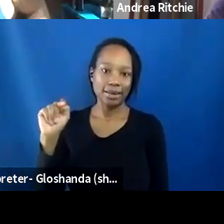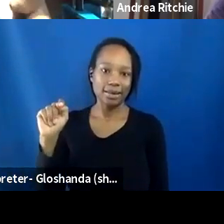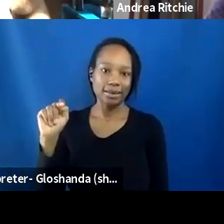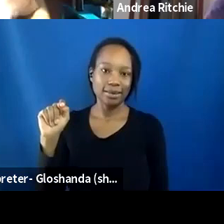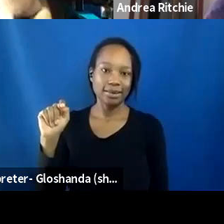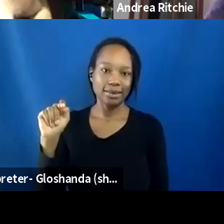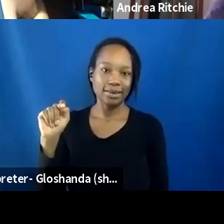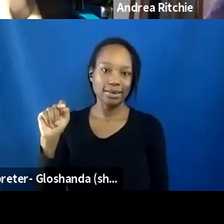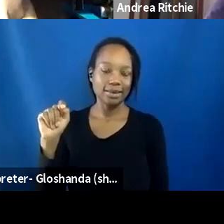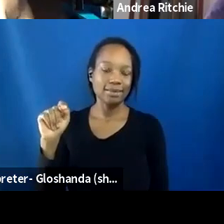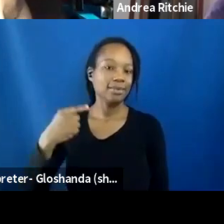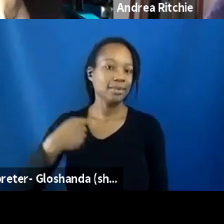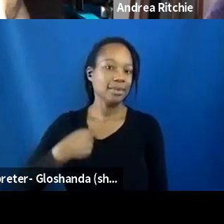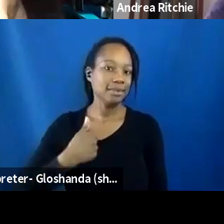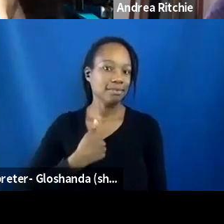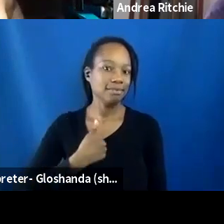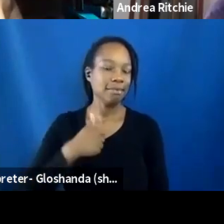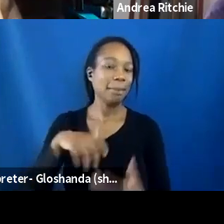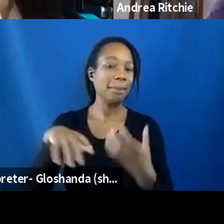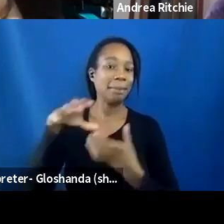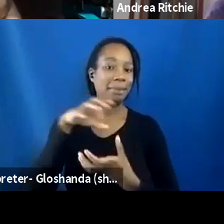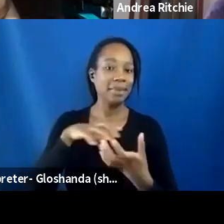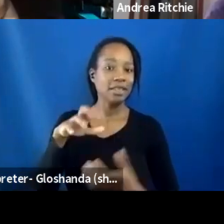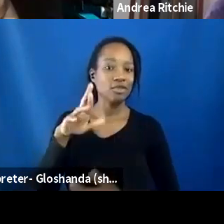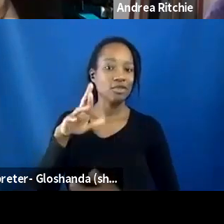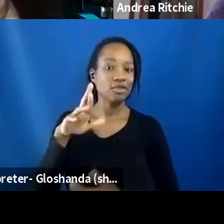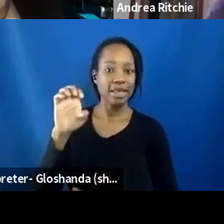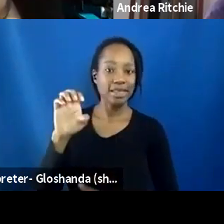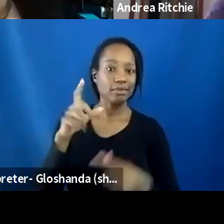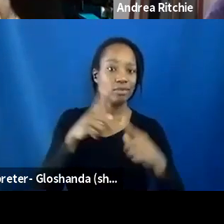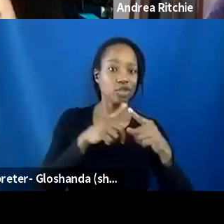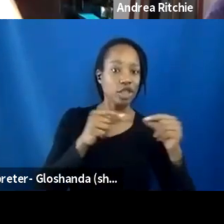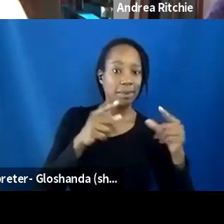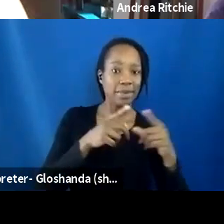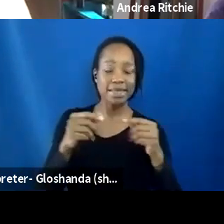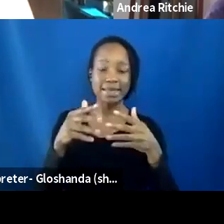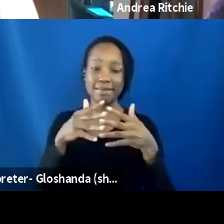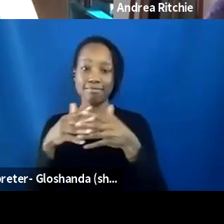I am a mixed race, Japanese American, transmasculine femme,